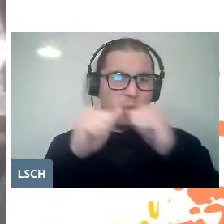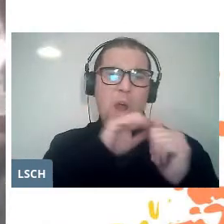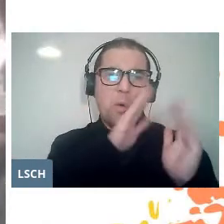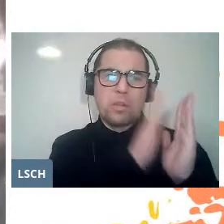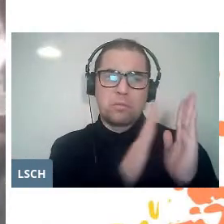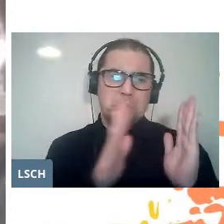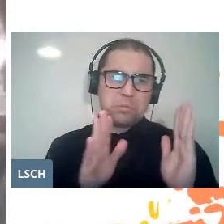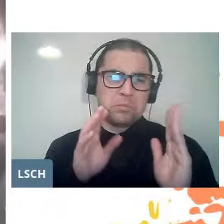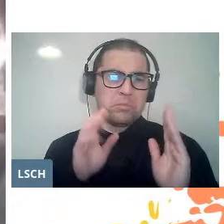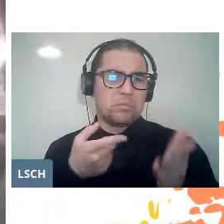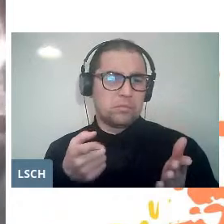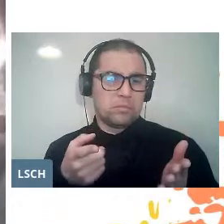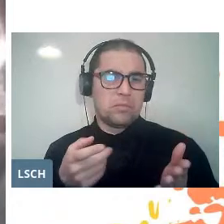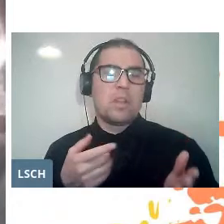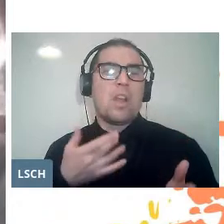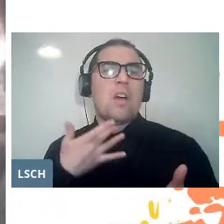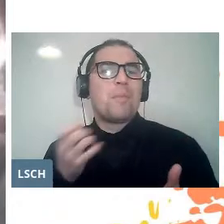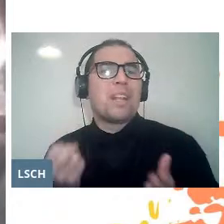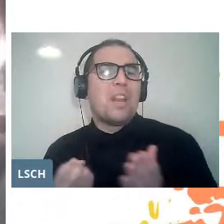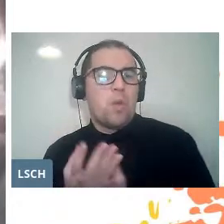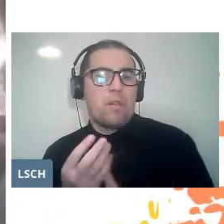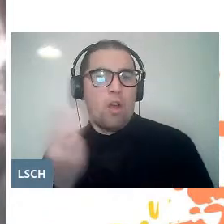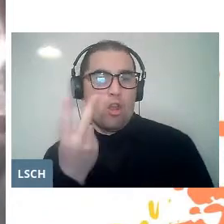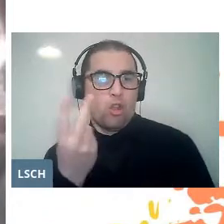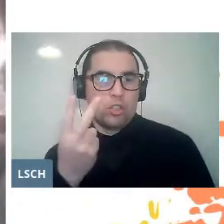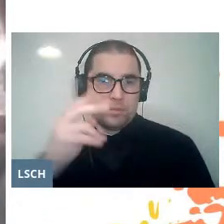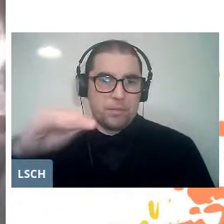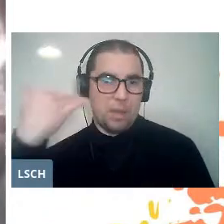They are made romantic by two aspects that are very fundamental: